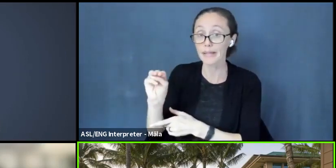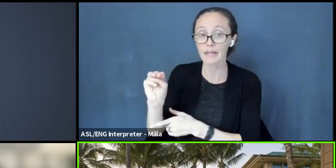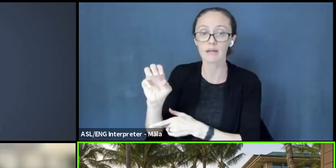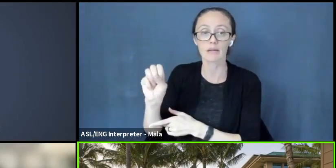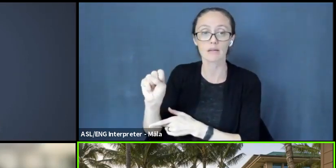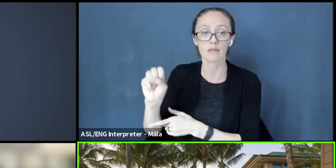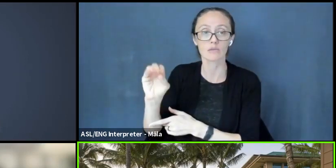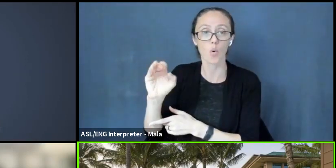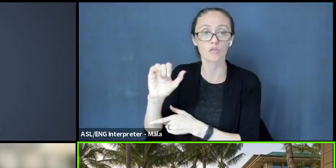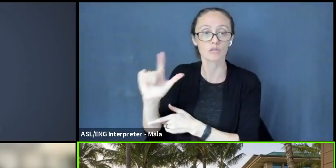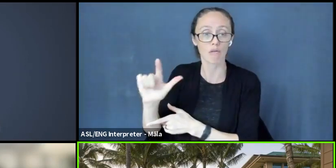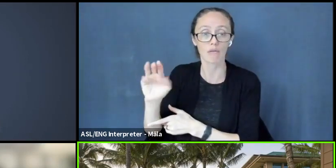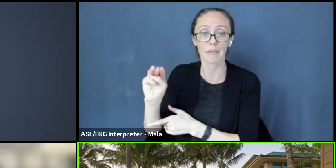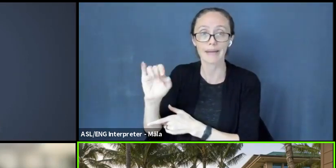understands or others.